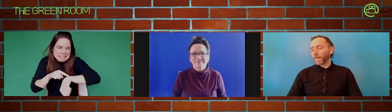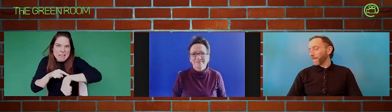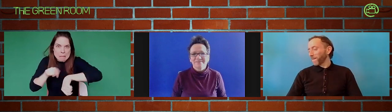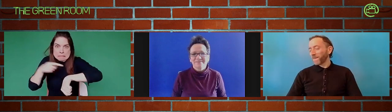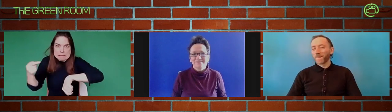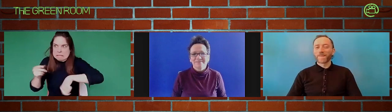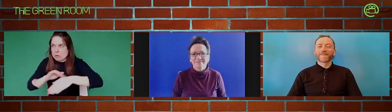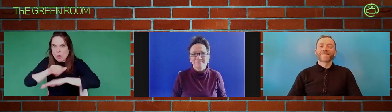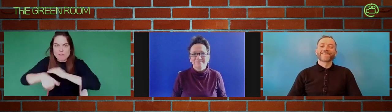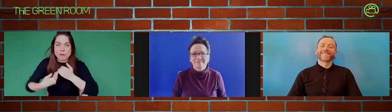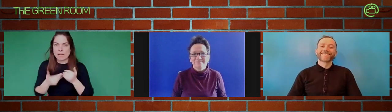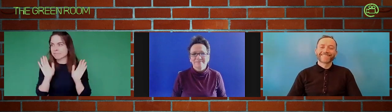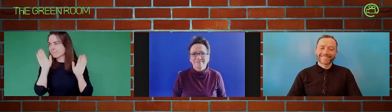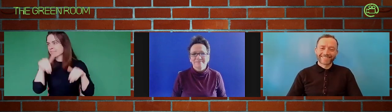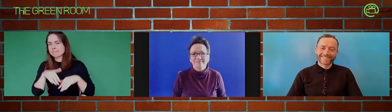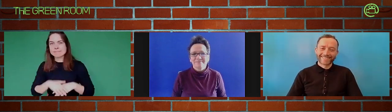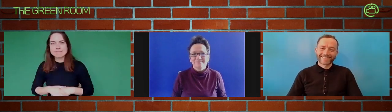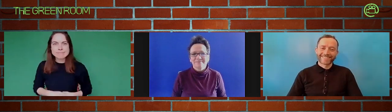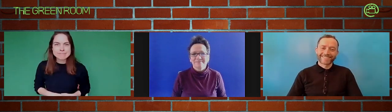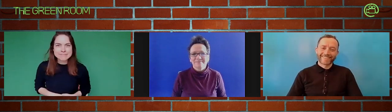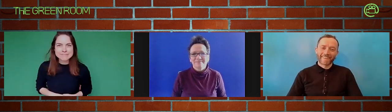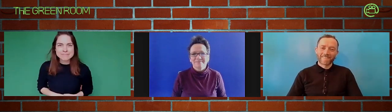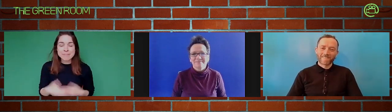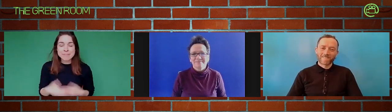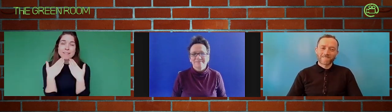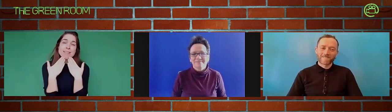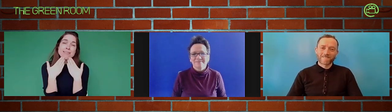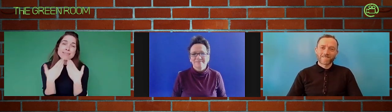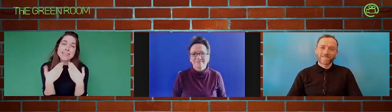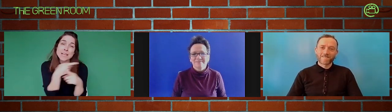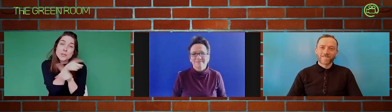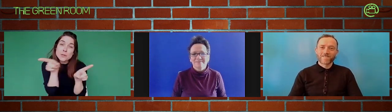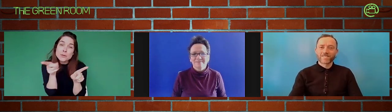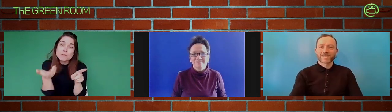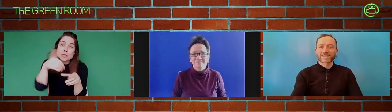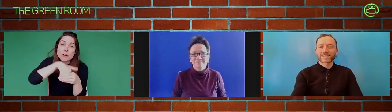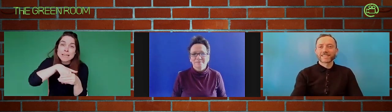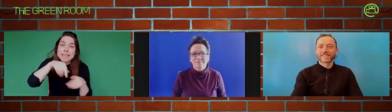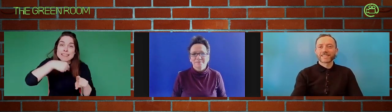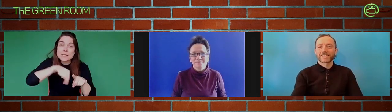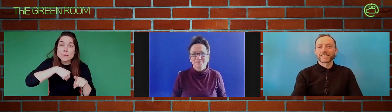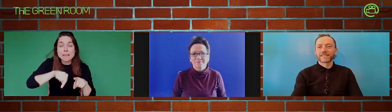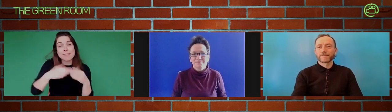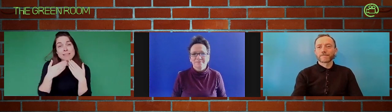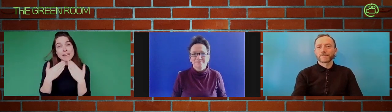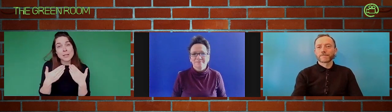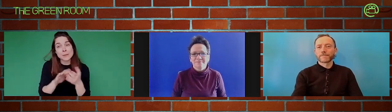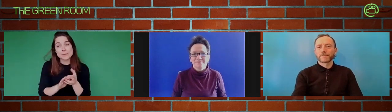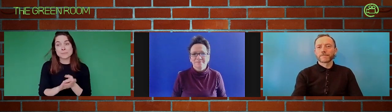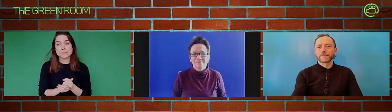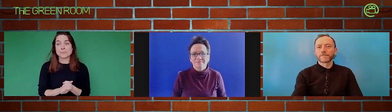So. Thank you for joining us in the Green Room this week and also thank you to everyone who has tuned